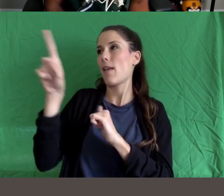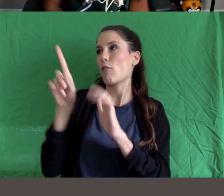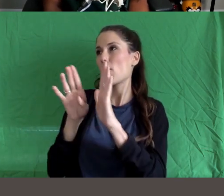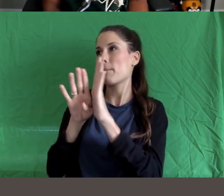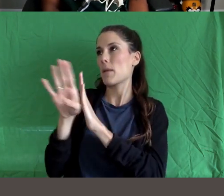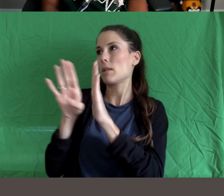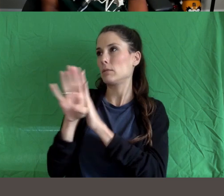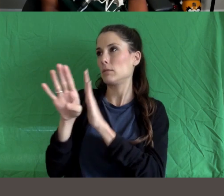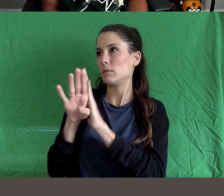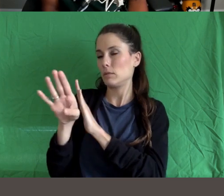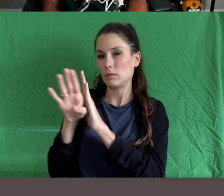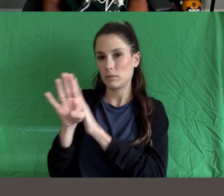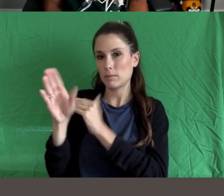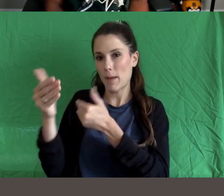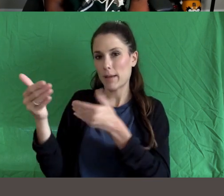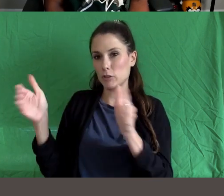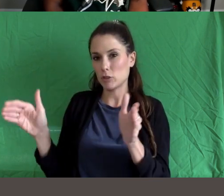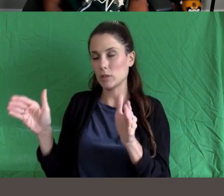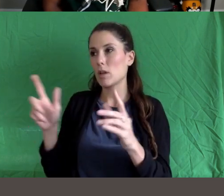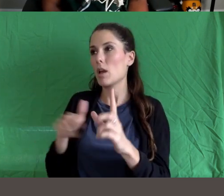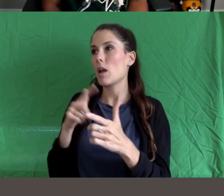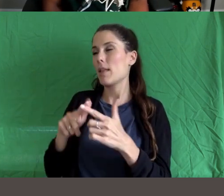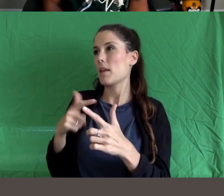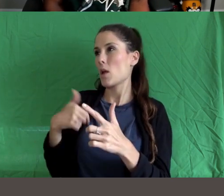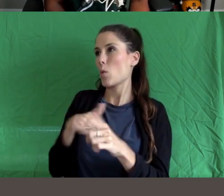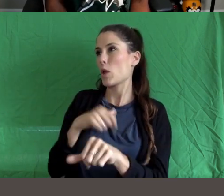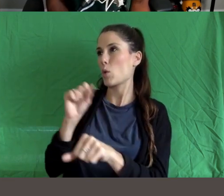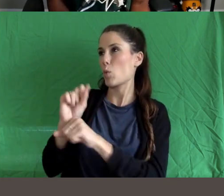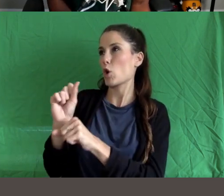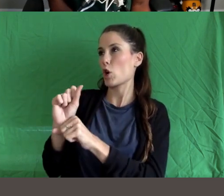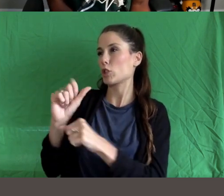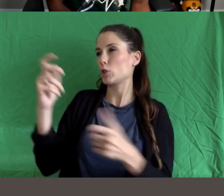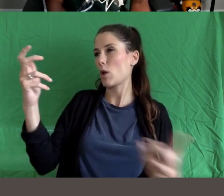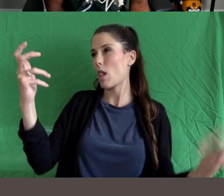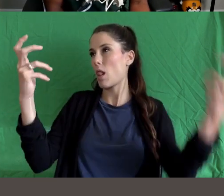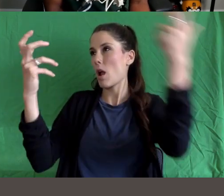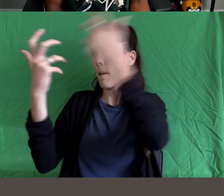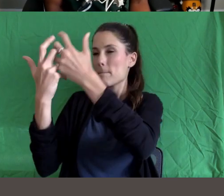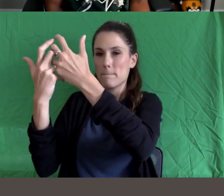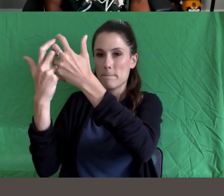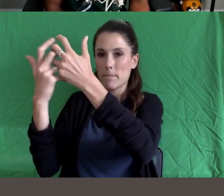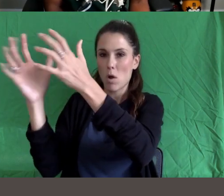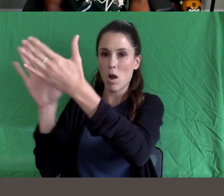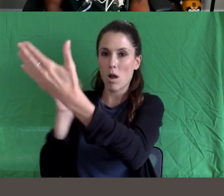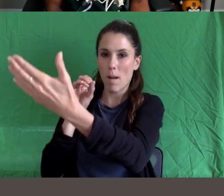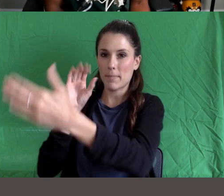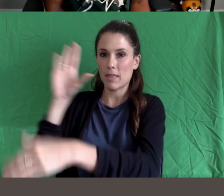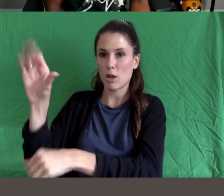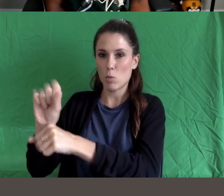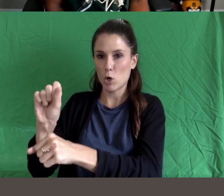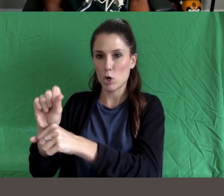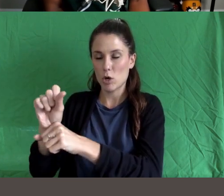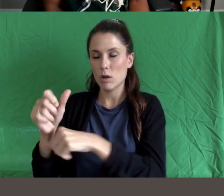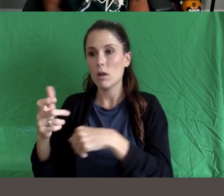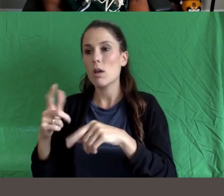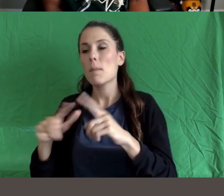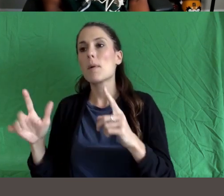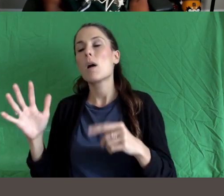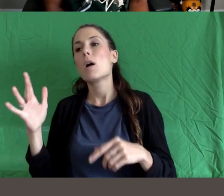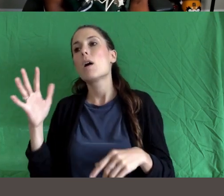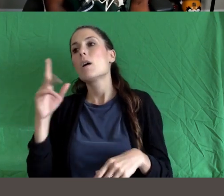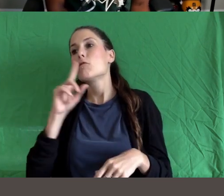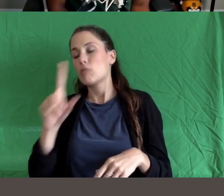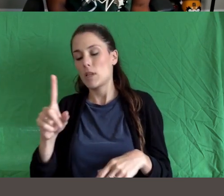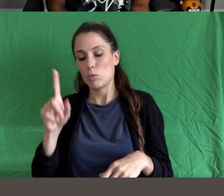and we work to emulate what they're doing, but also we give ourselves or we should be giving